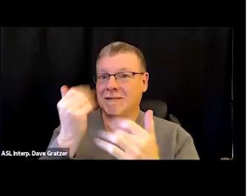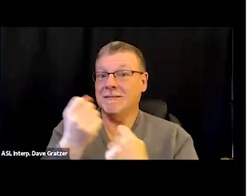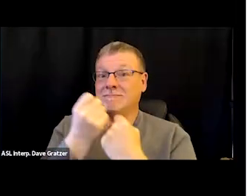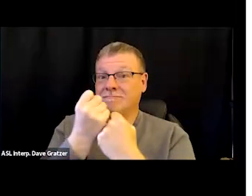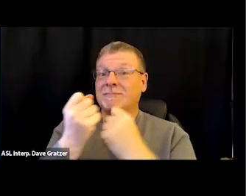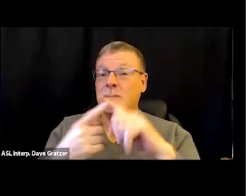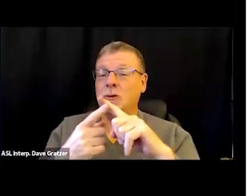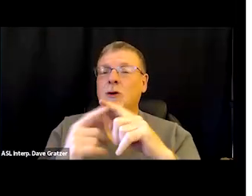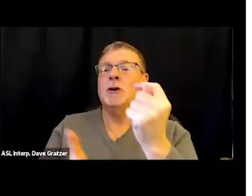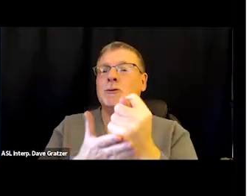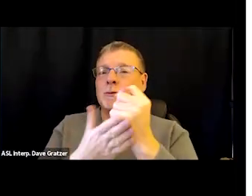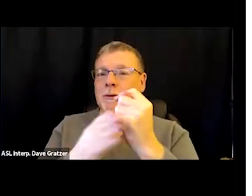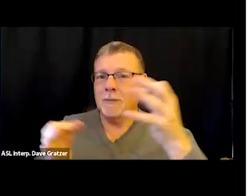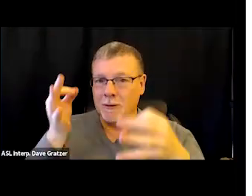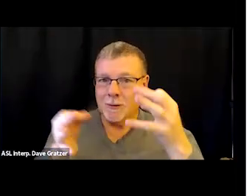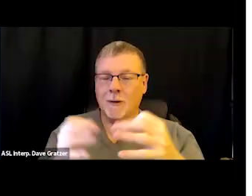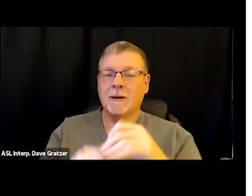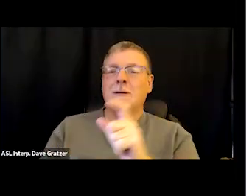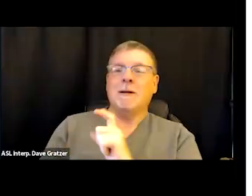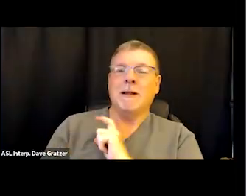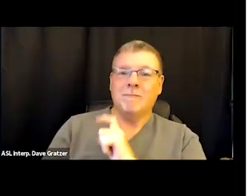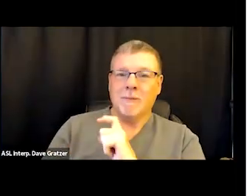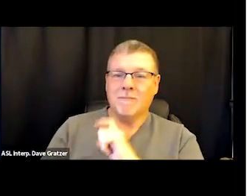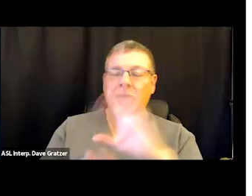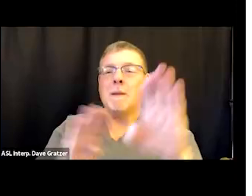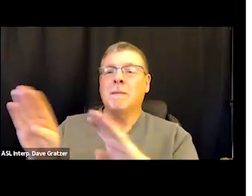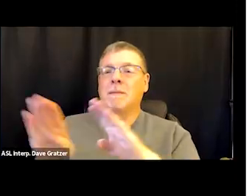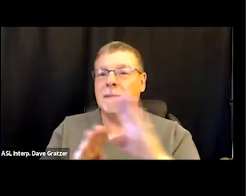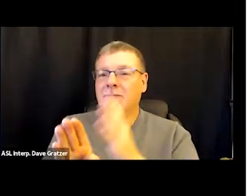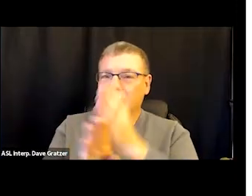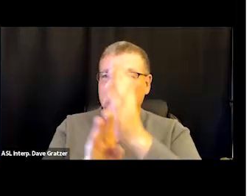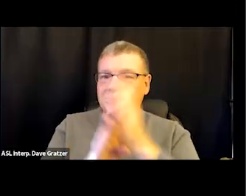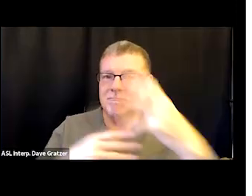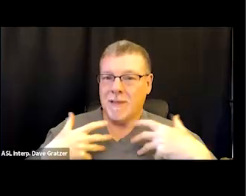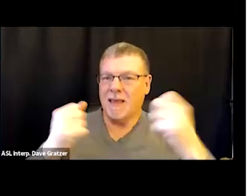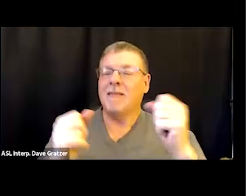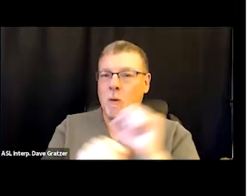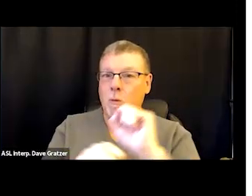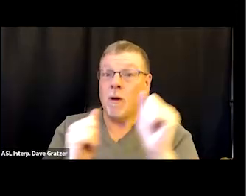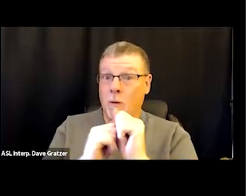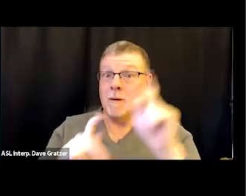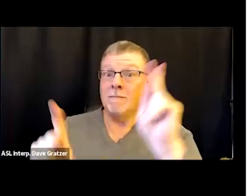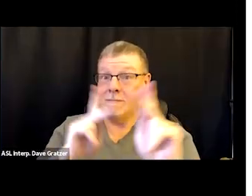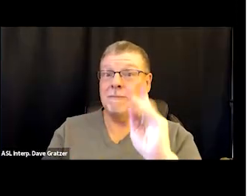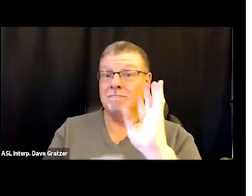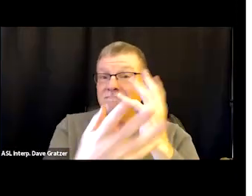to treatment courts, law enforcement, behavioral health professionals working with justice populations, and more.